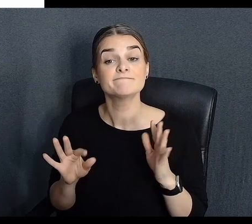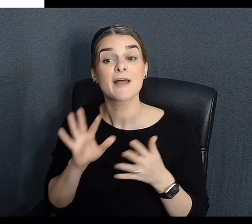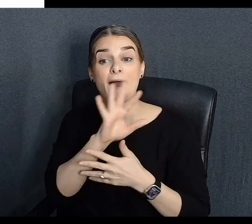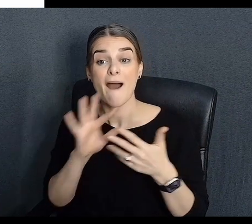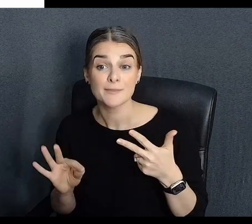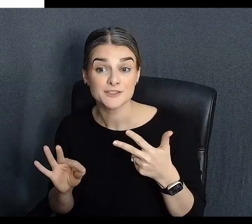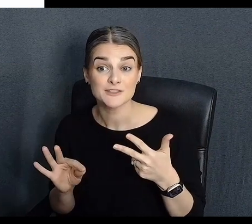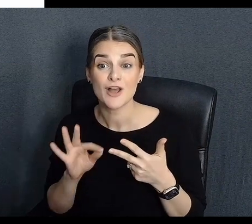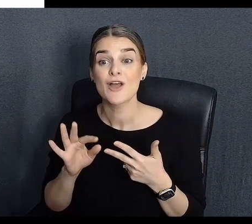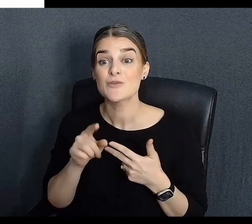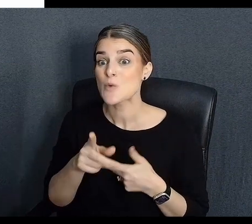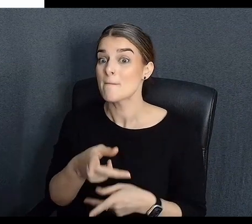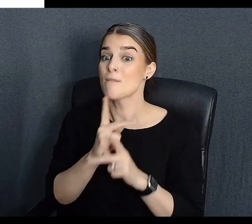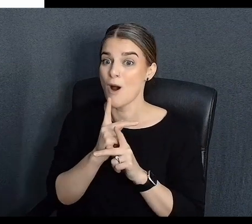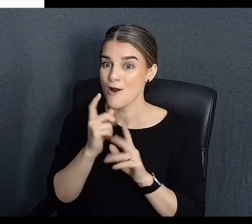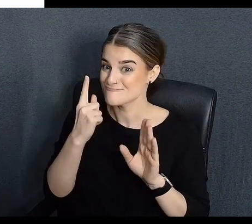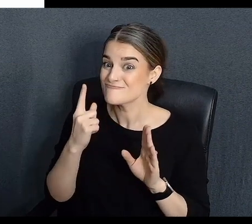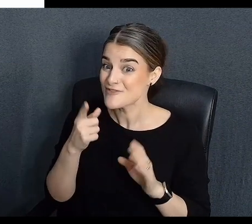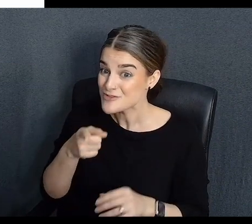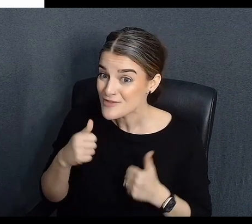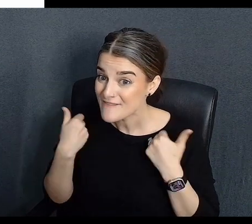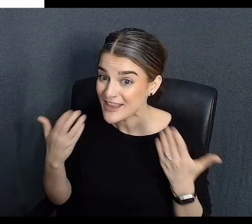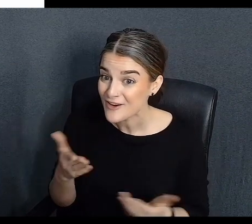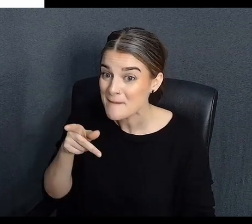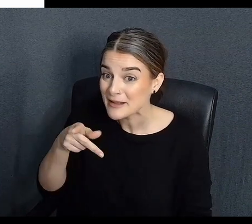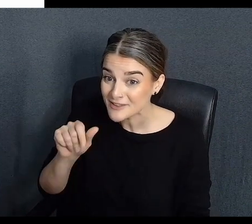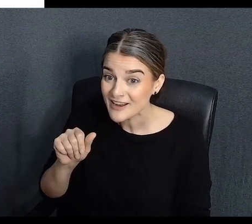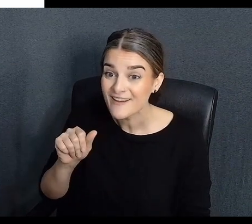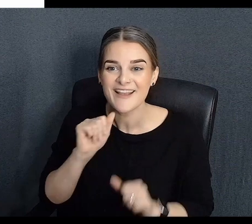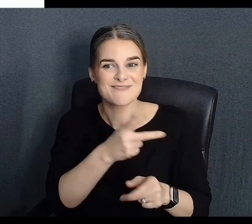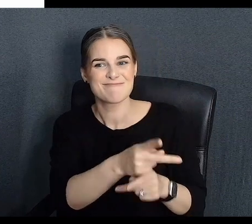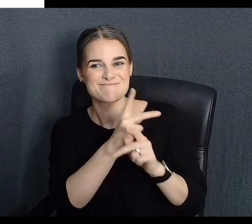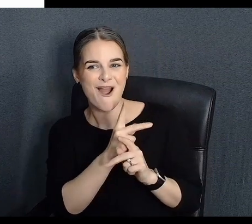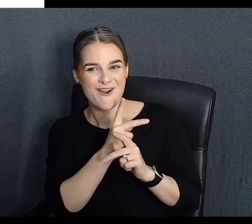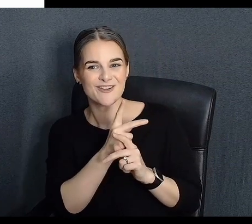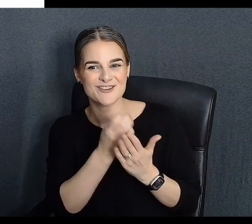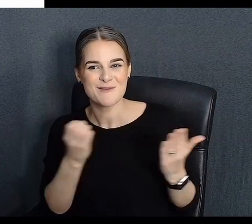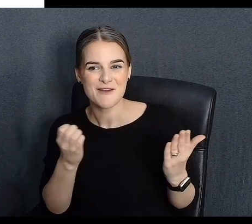If you are a person in Pennsylvania, you can borrow equipment from the TechOWL Lending Library.